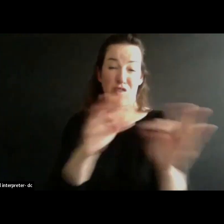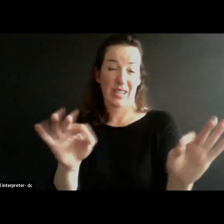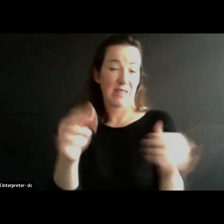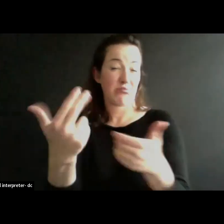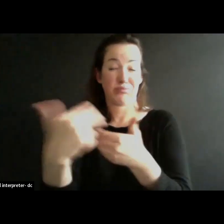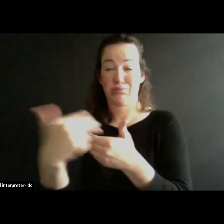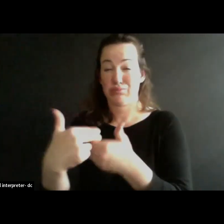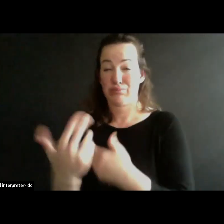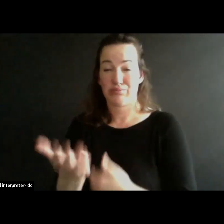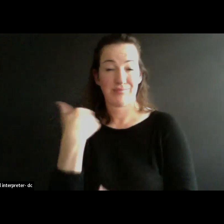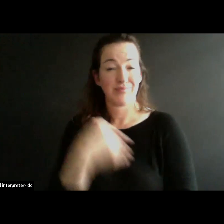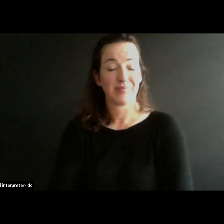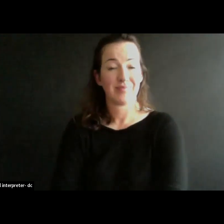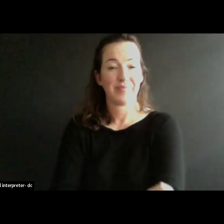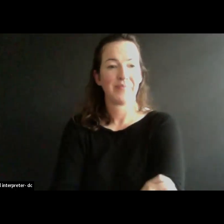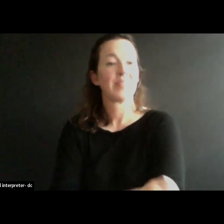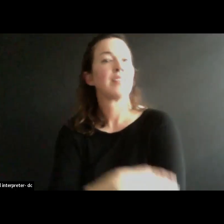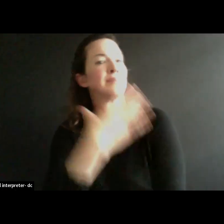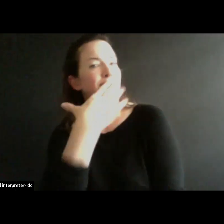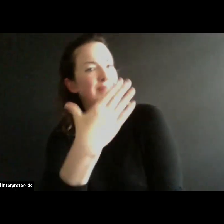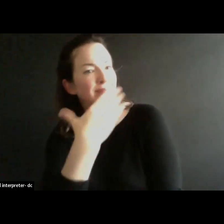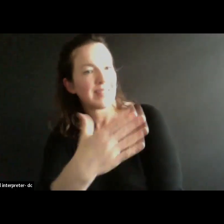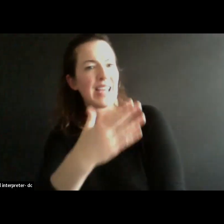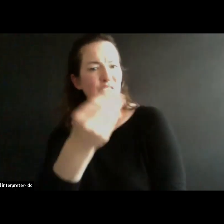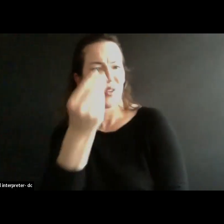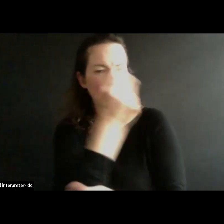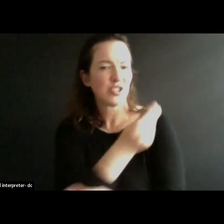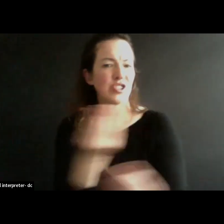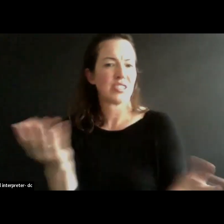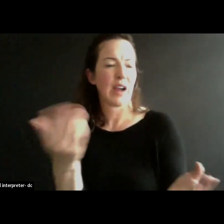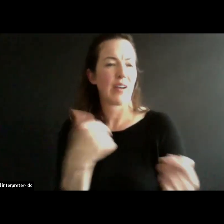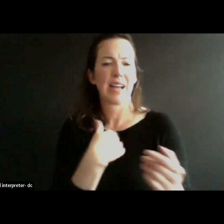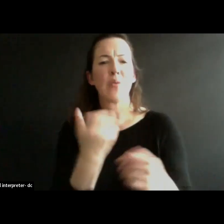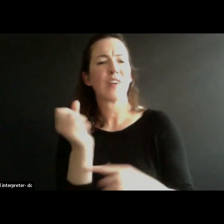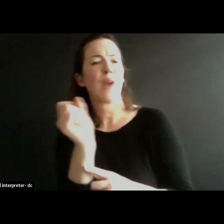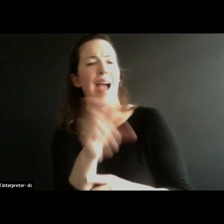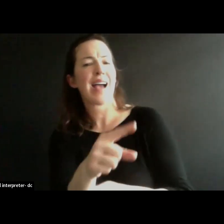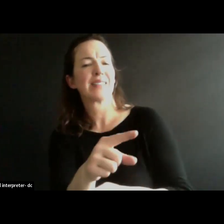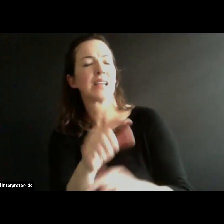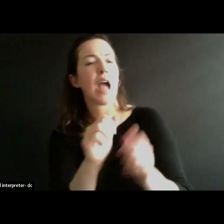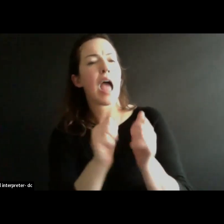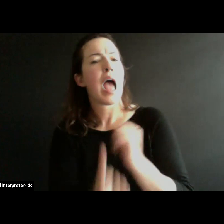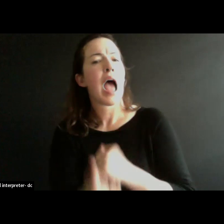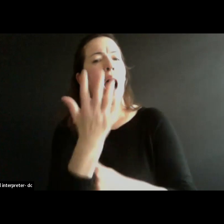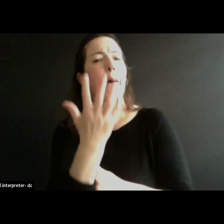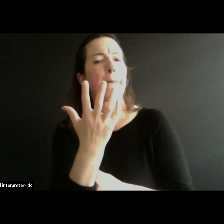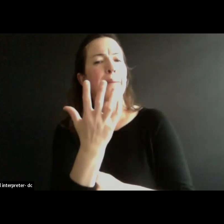anyone. And thank you so much for sharing that with us, and I didn't wanna ask how many.